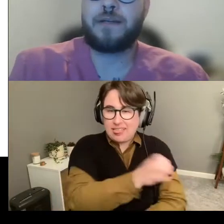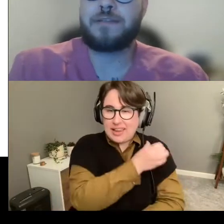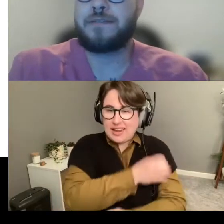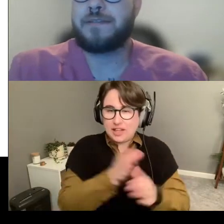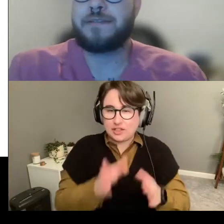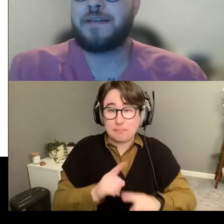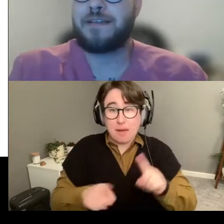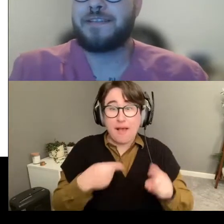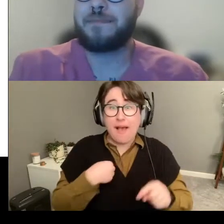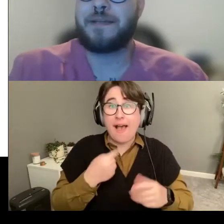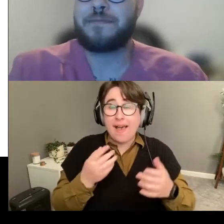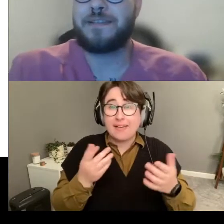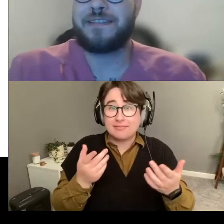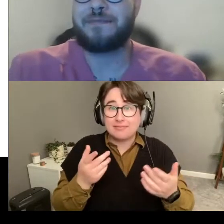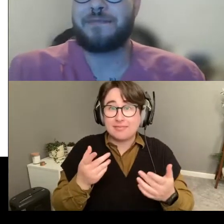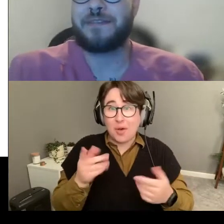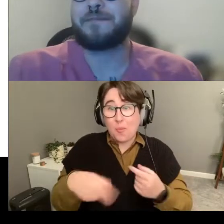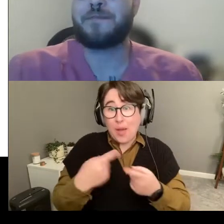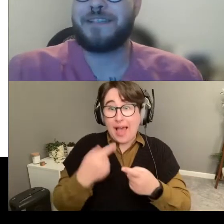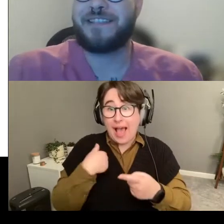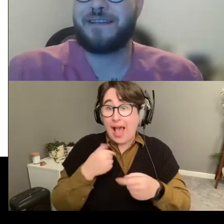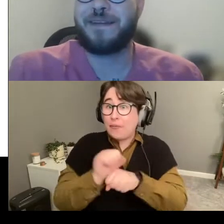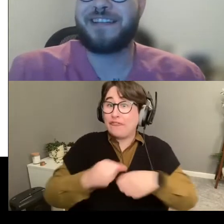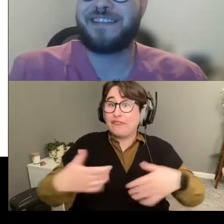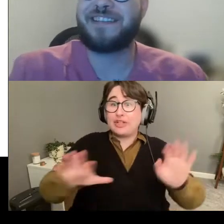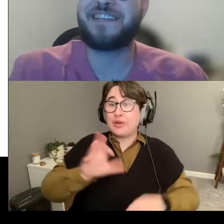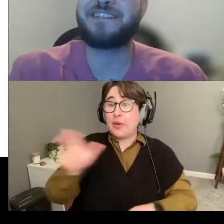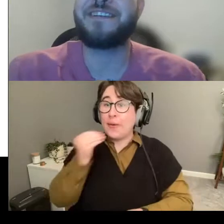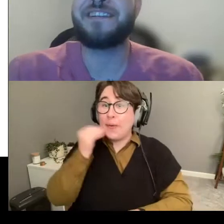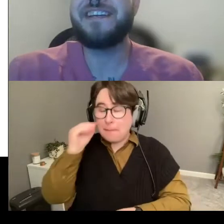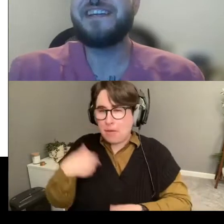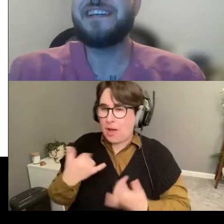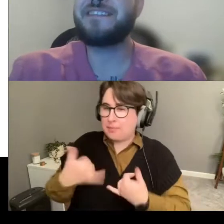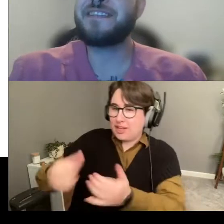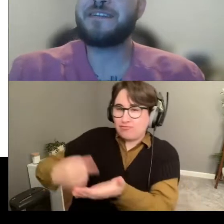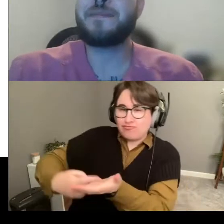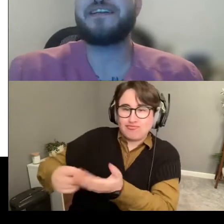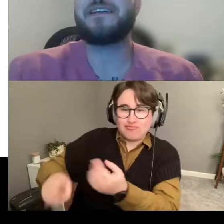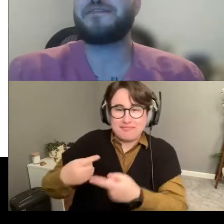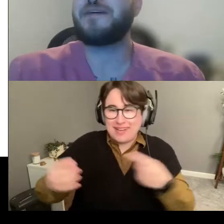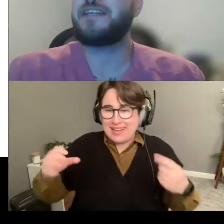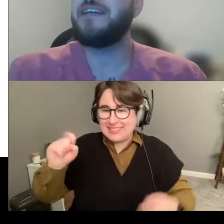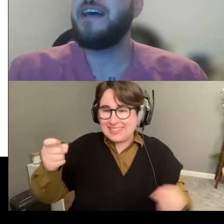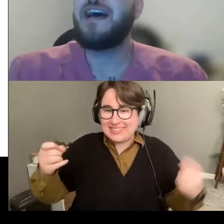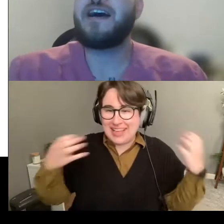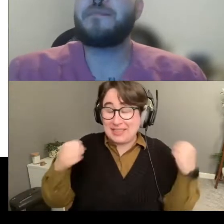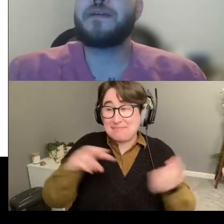I'm also still talking to my friends and loved ones about their sexual health, so it can apply to everybody,